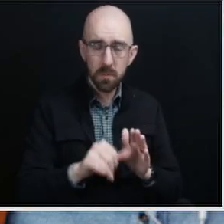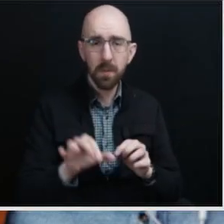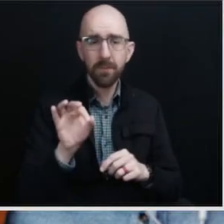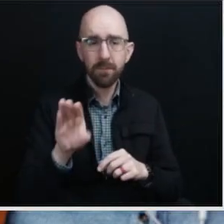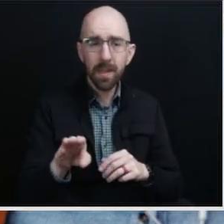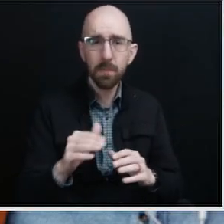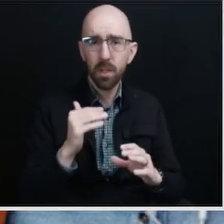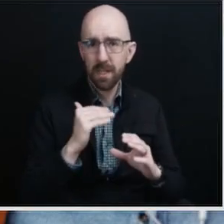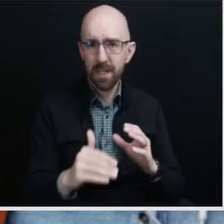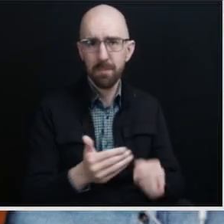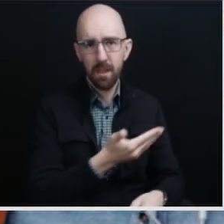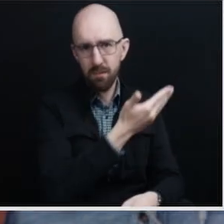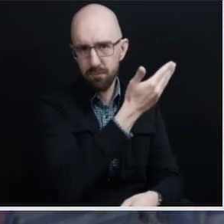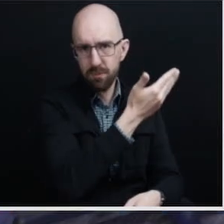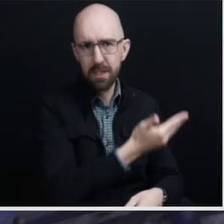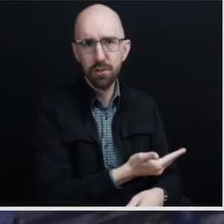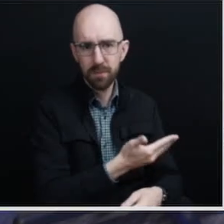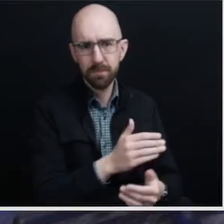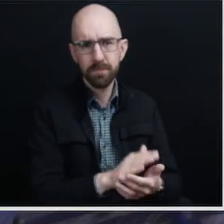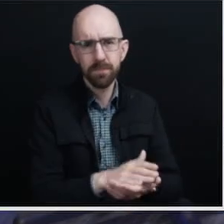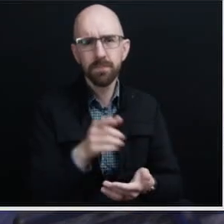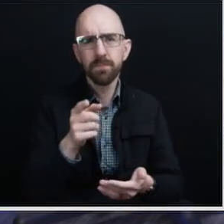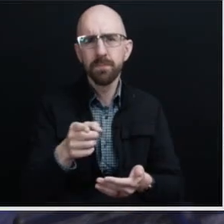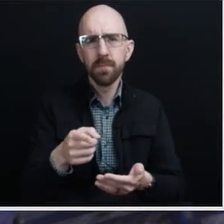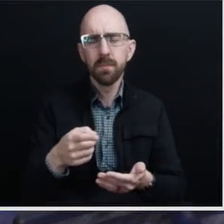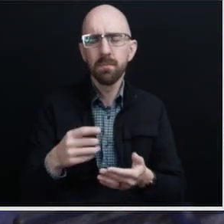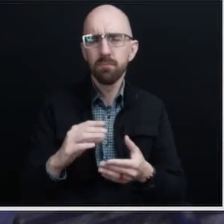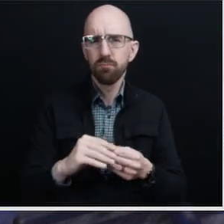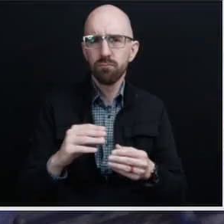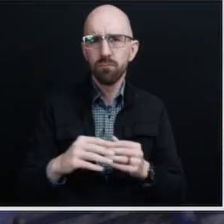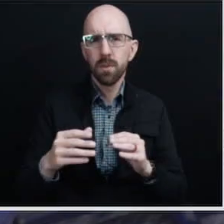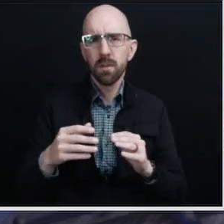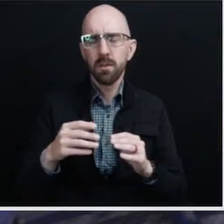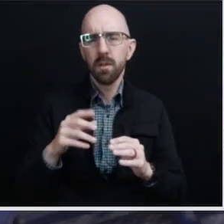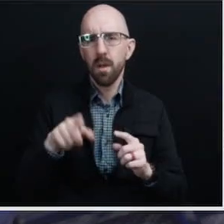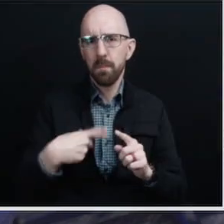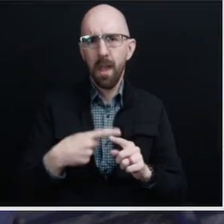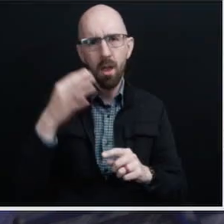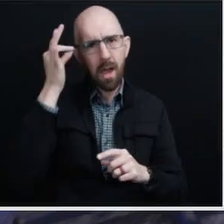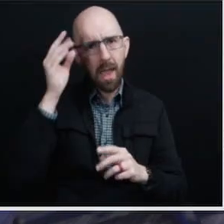on your screen. Courtney, you talked in the story about losing your hair. That was a a tough time.